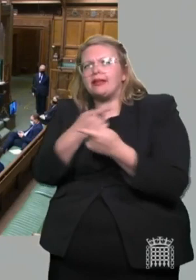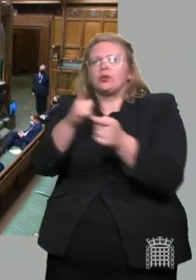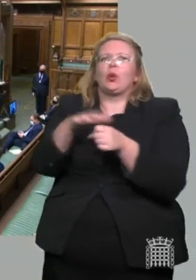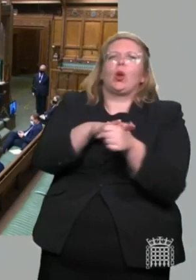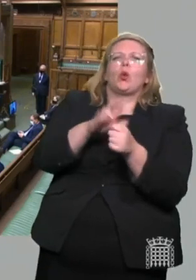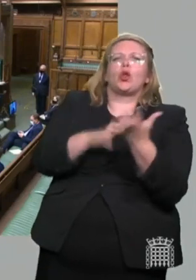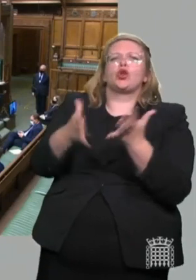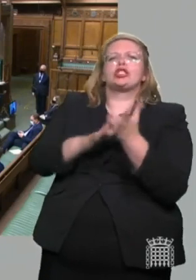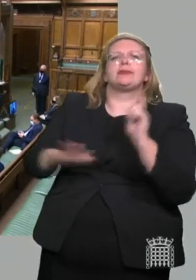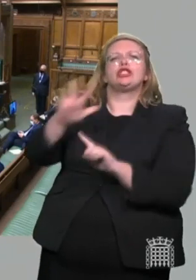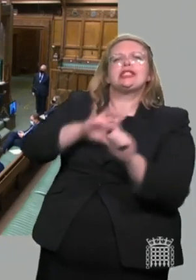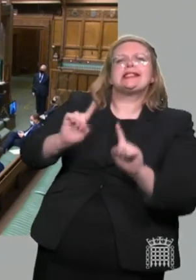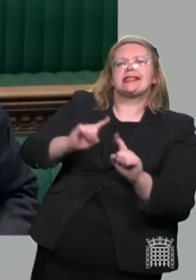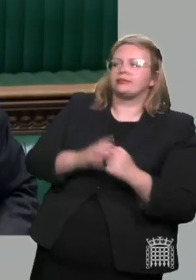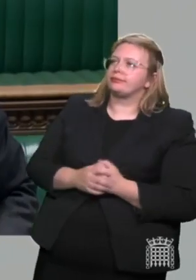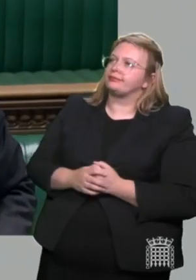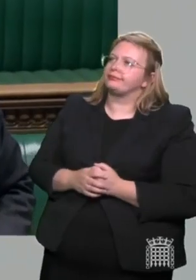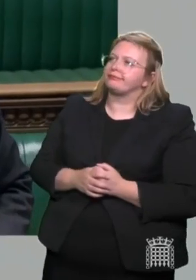I do, and I thank my hon. Friend for all the wonderful work that he does